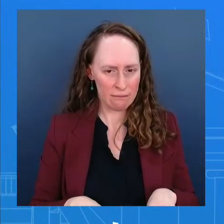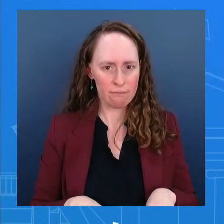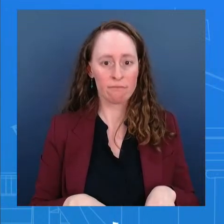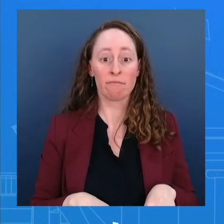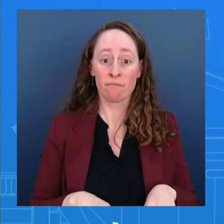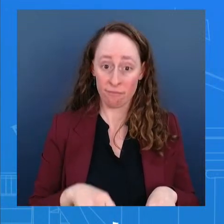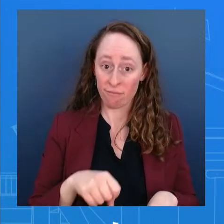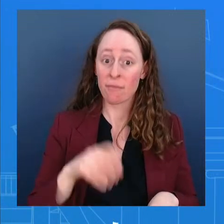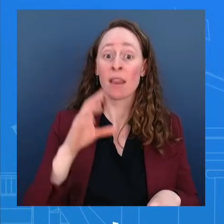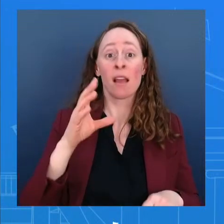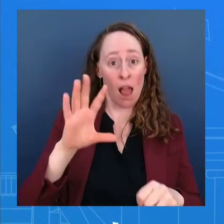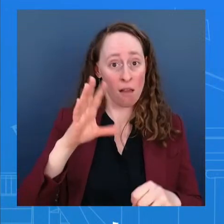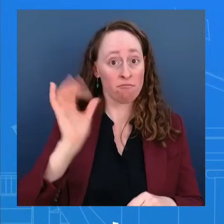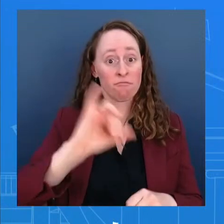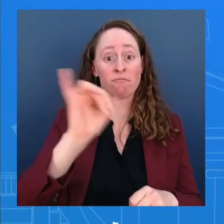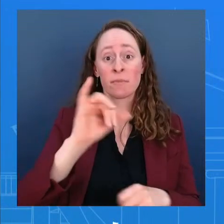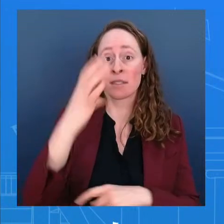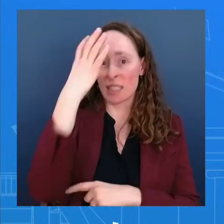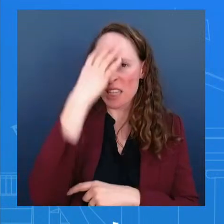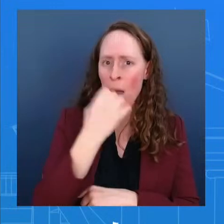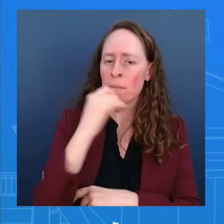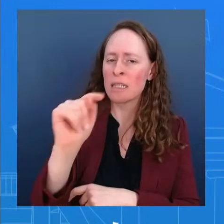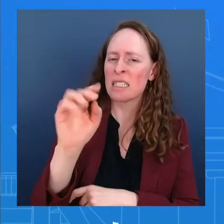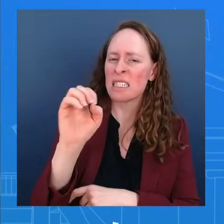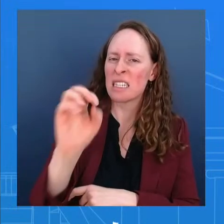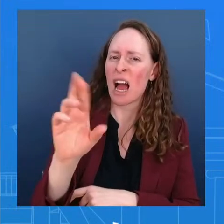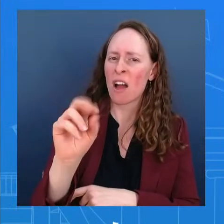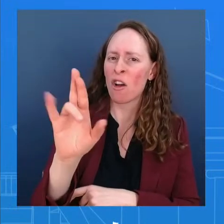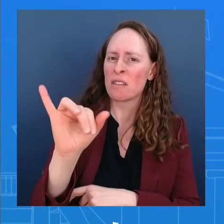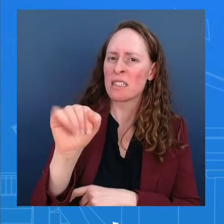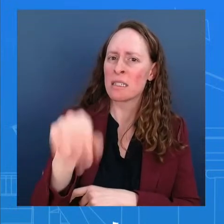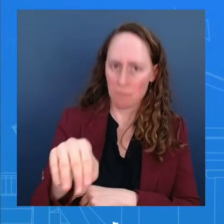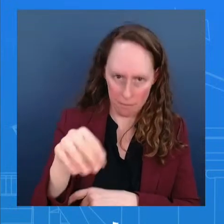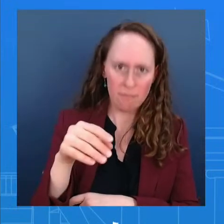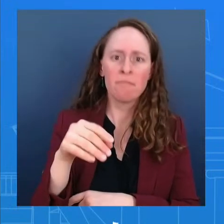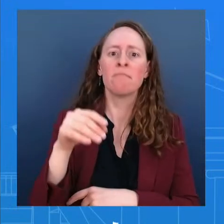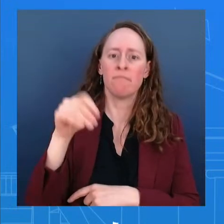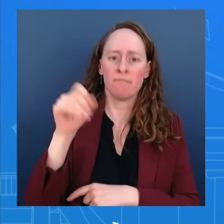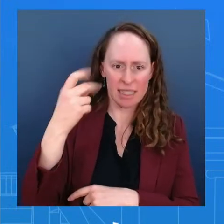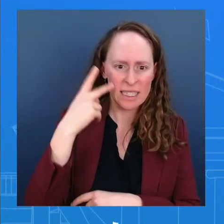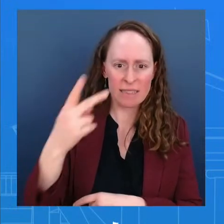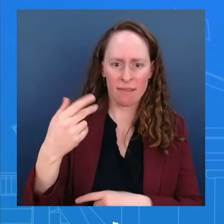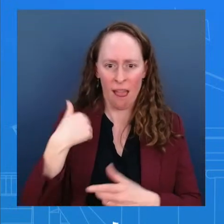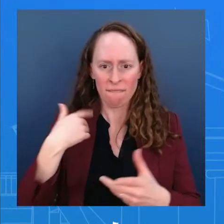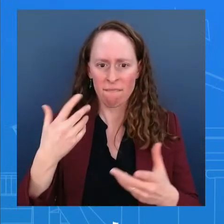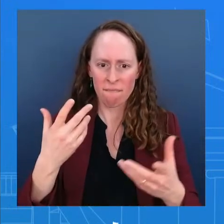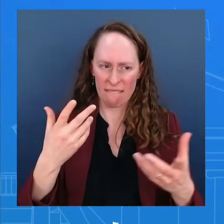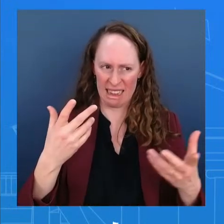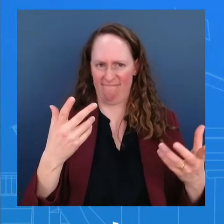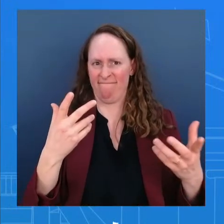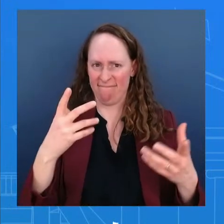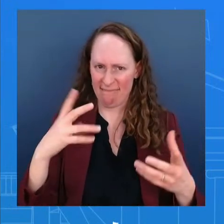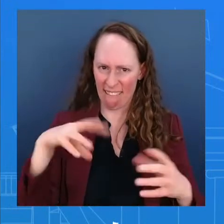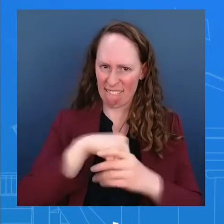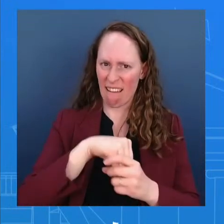and is something that we have to contend with. It is part of the president’s executive order on national -- on artificial intelligence,